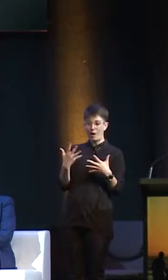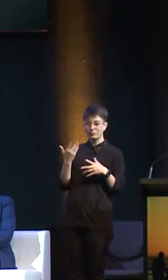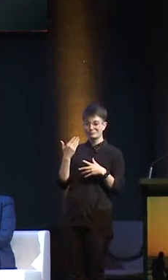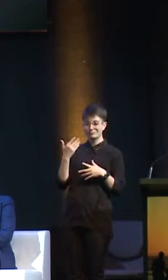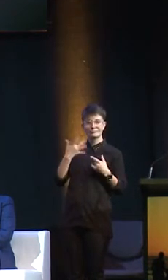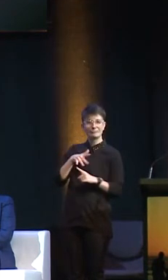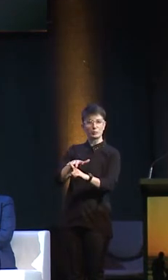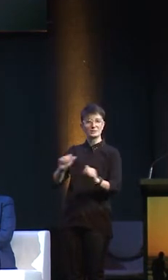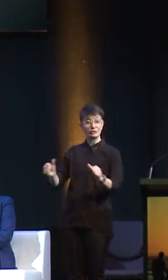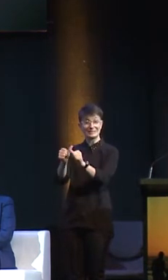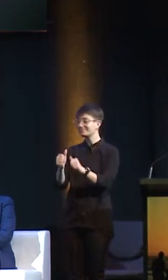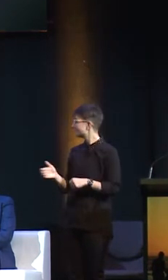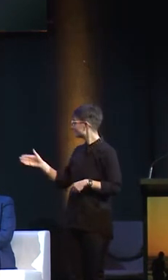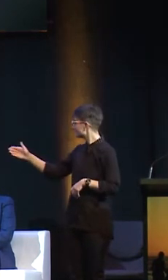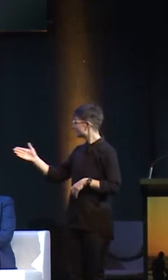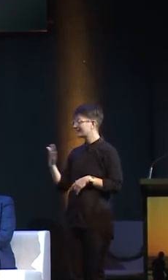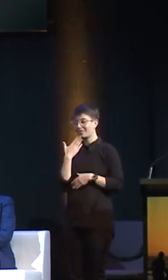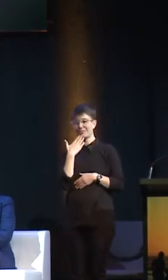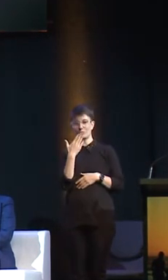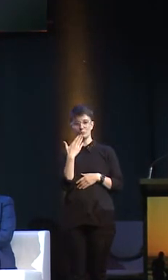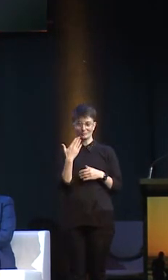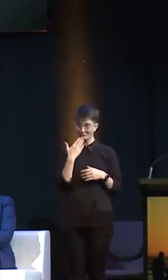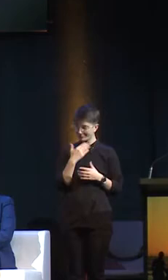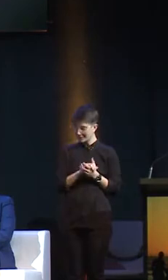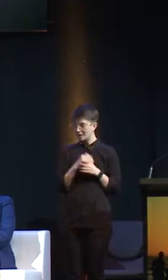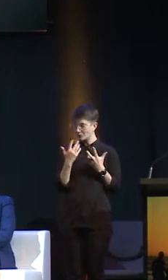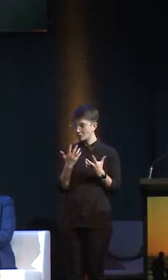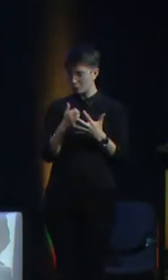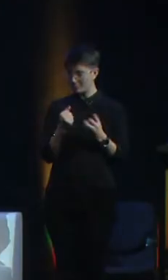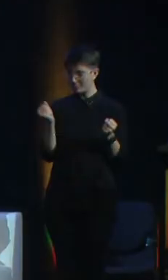partnering with Taranaki over the last year to do the roadmap work in the in the start